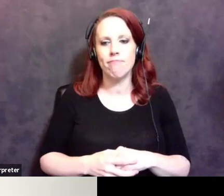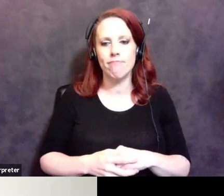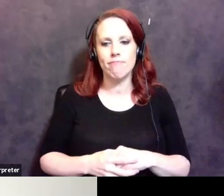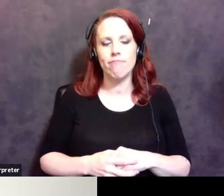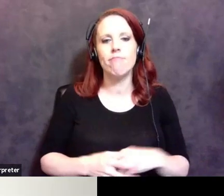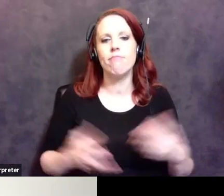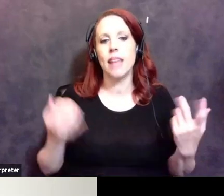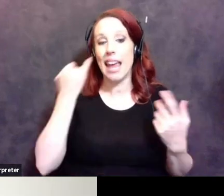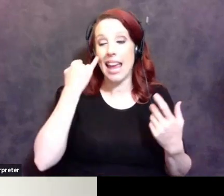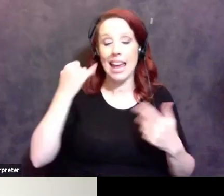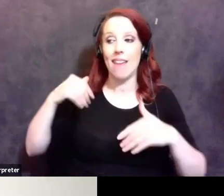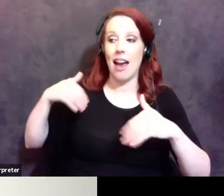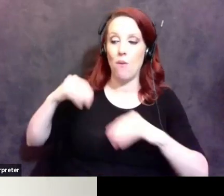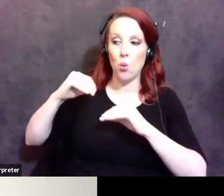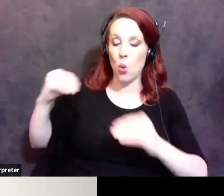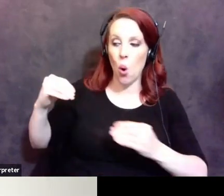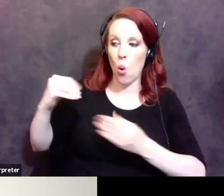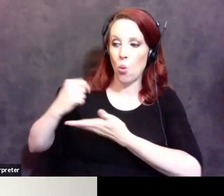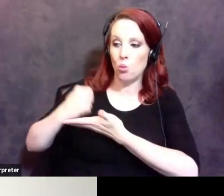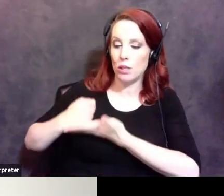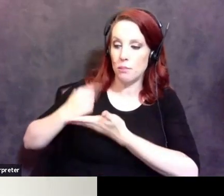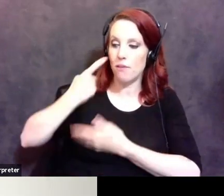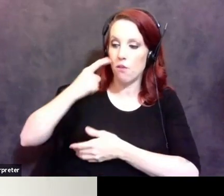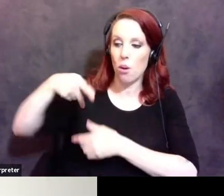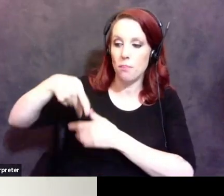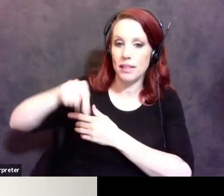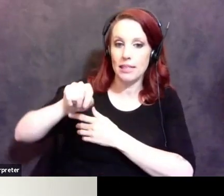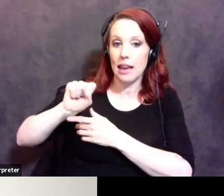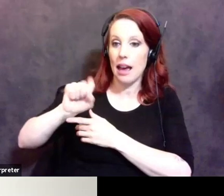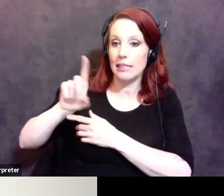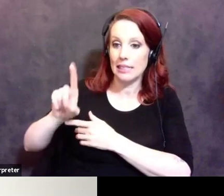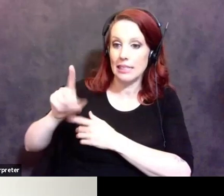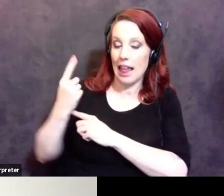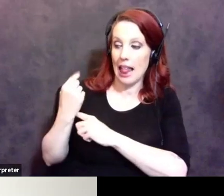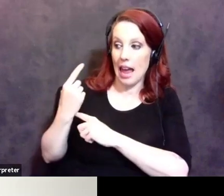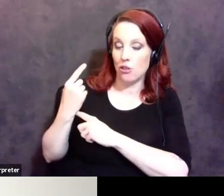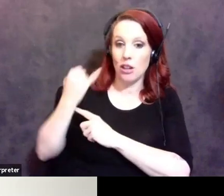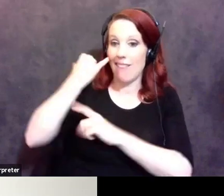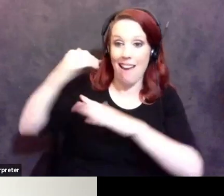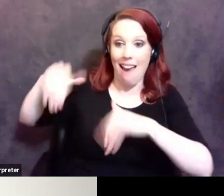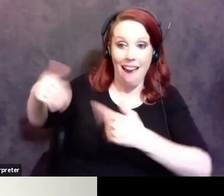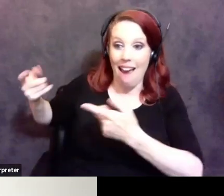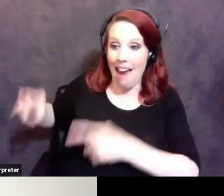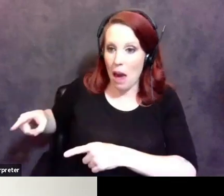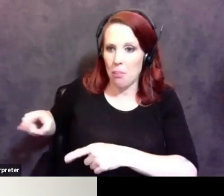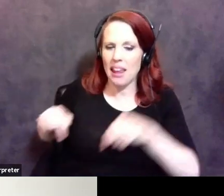for PTSD last year, how much more difficult this quarantine and social isolation period